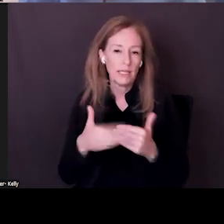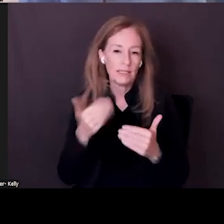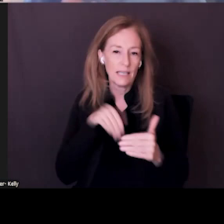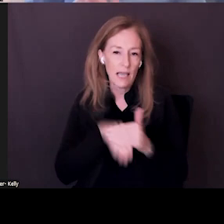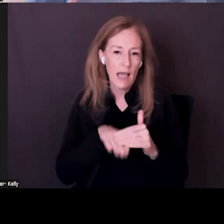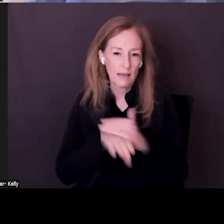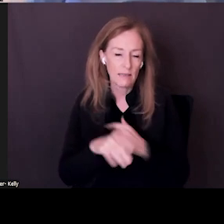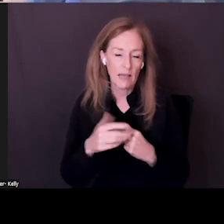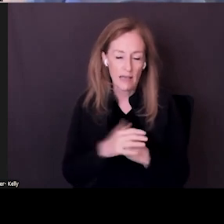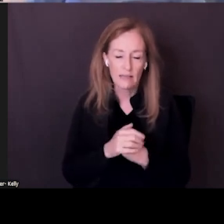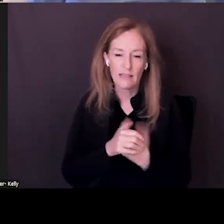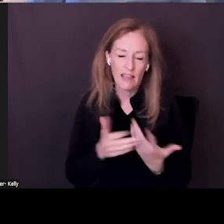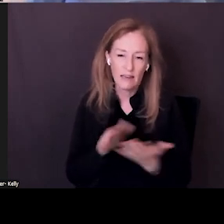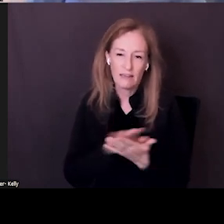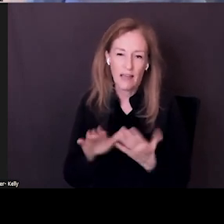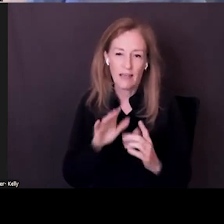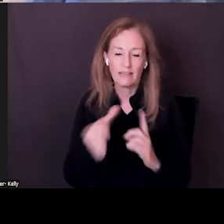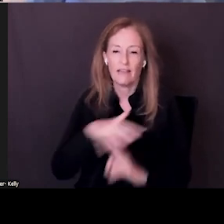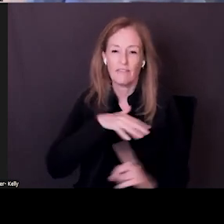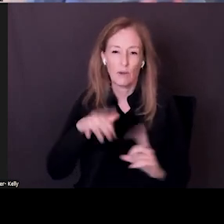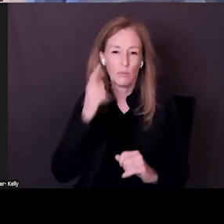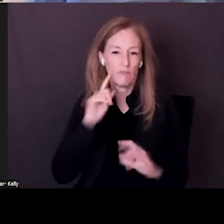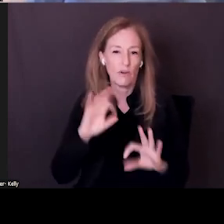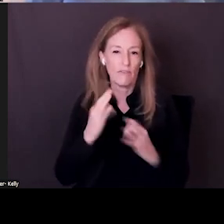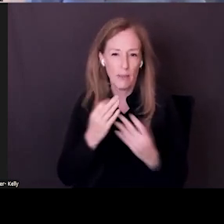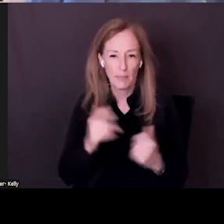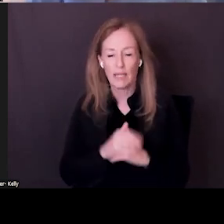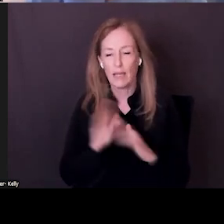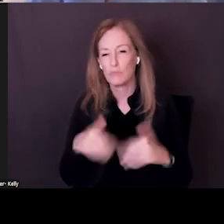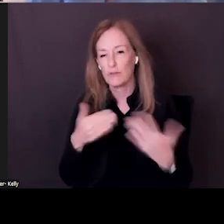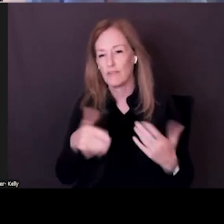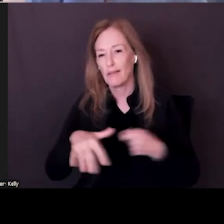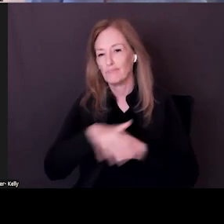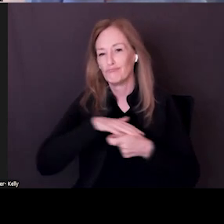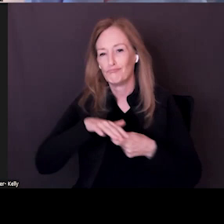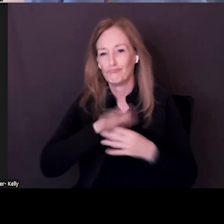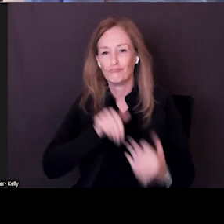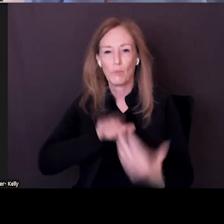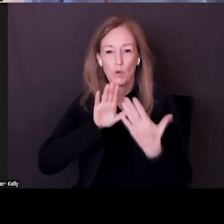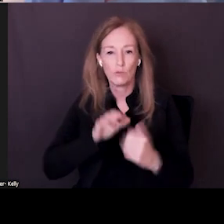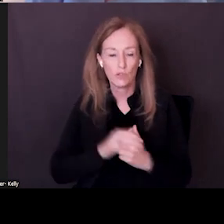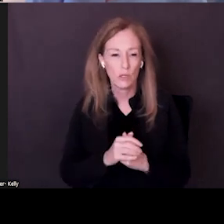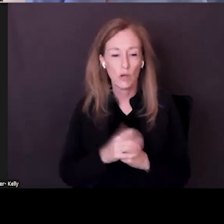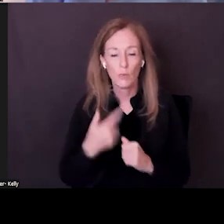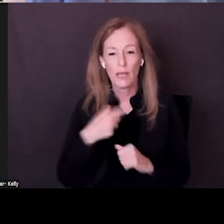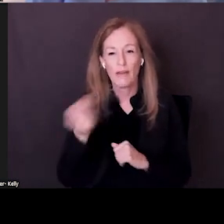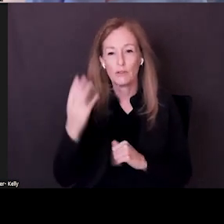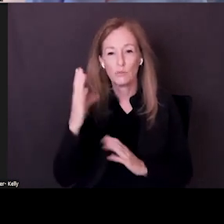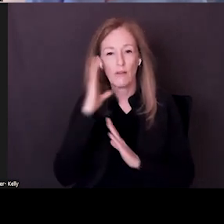FAMILIES AND PROVIDE A REGIONAL APPROACH. YOU WILL SEE ON THE NEXT SLIDE THAT WE HAVE A 12 BED UNIT FOR KIDS.